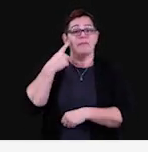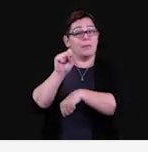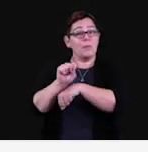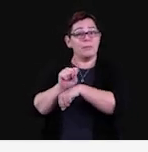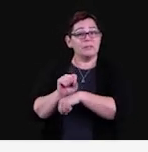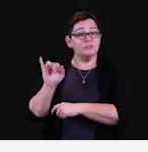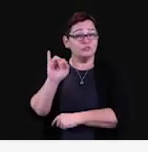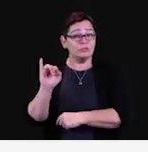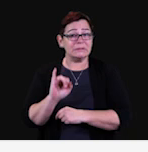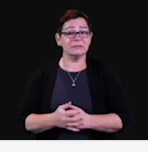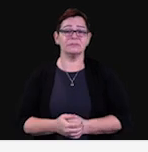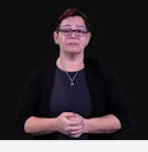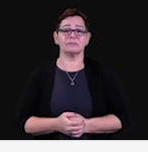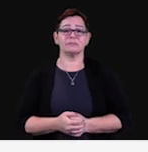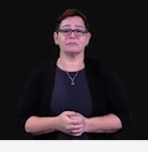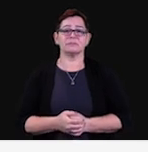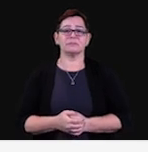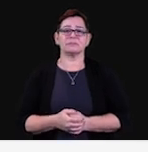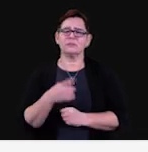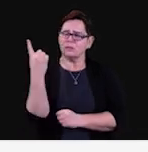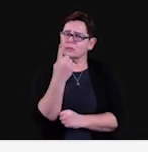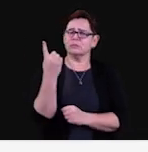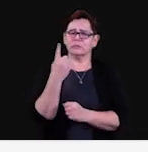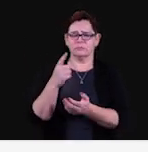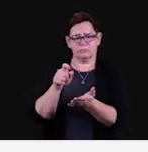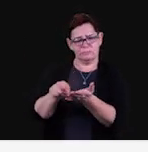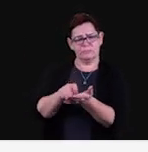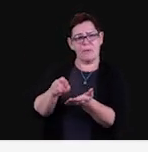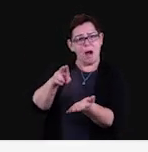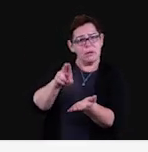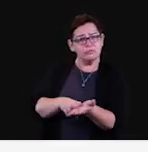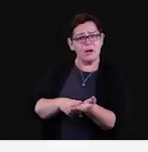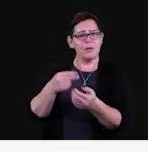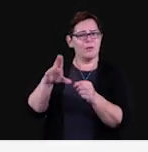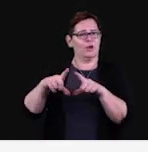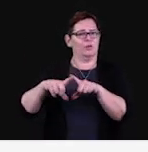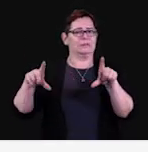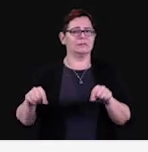Always get a written contract or receipt when you buy goods or services.